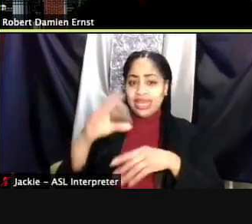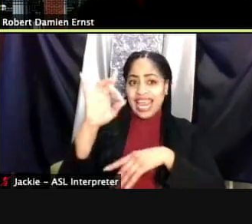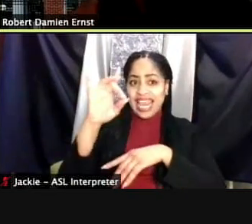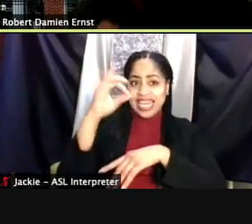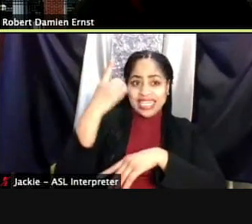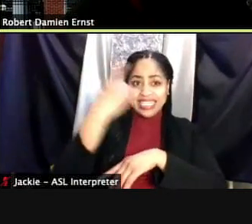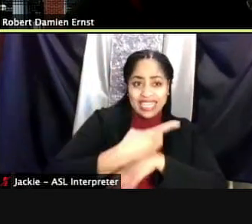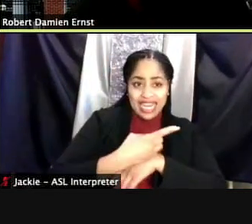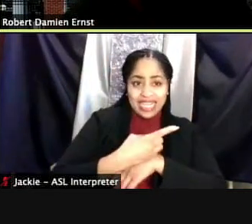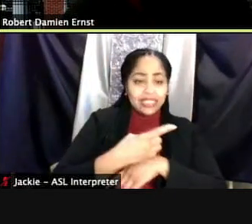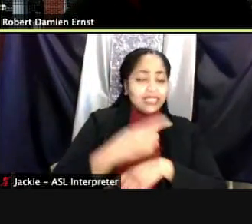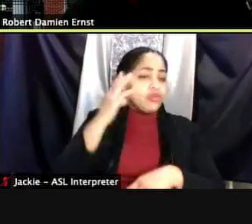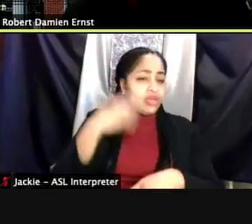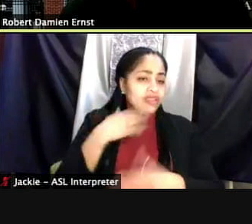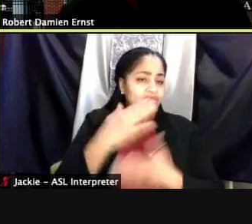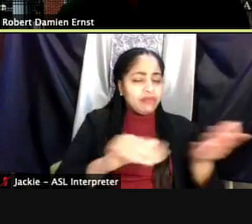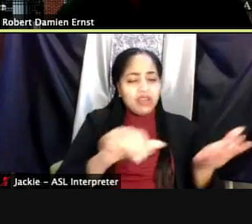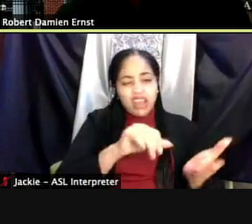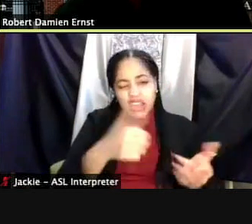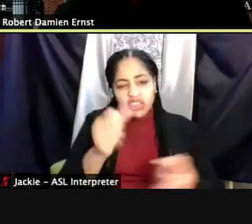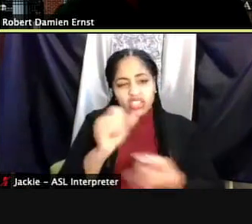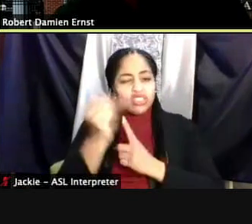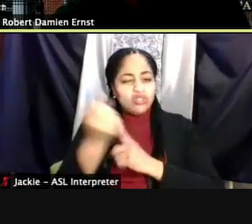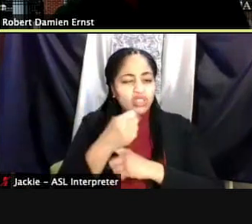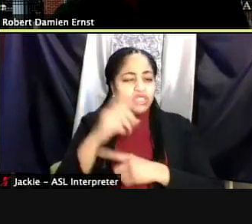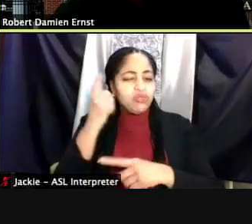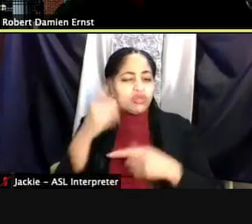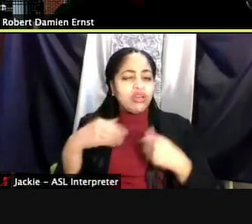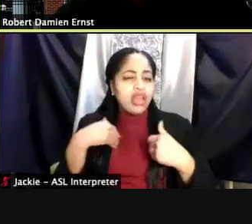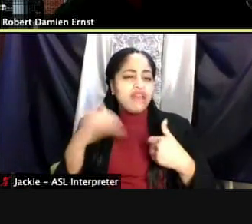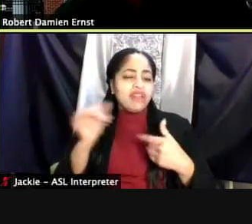Now there will be some other conditions that will have it say expired also.